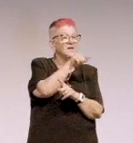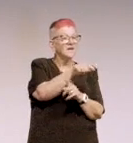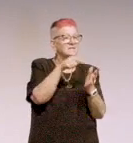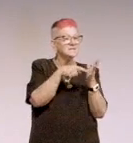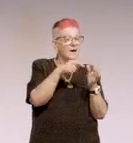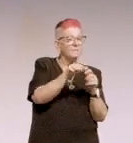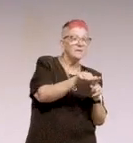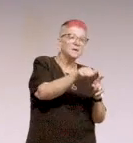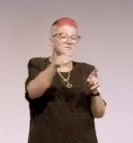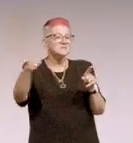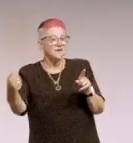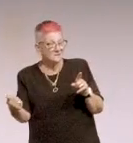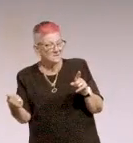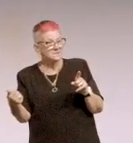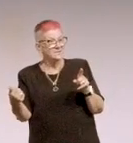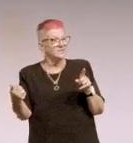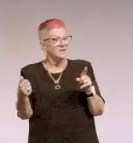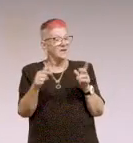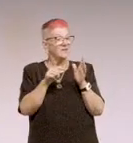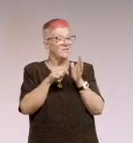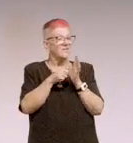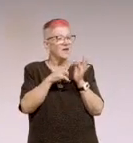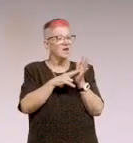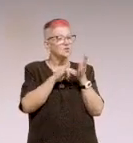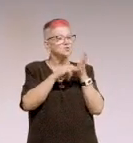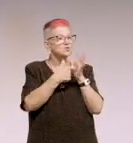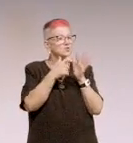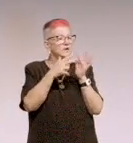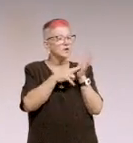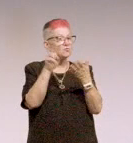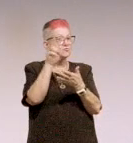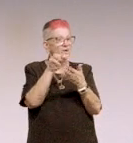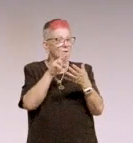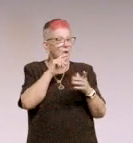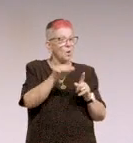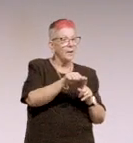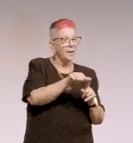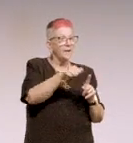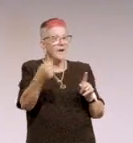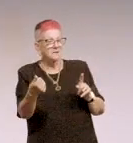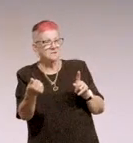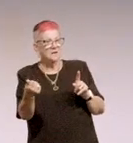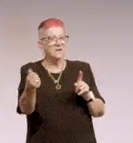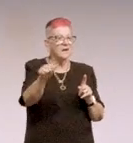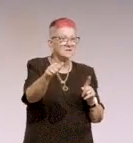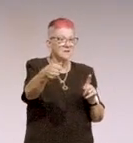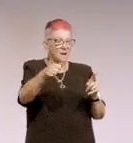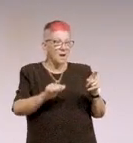the next button, and then it will say, "Next button, go to the next slide, go to the previous life."